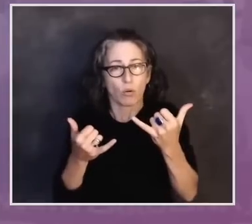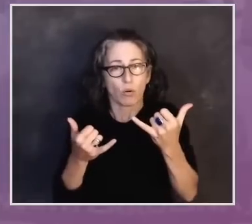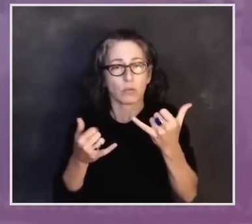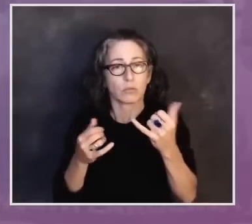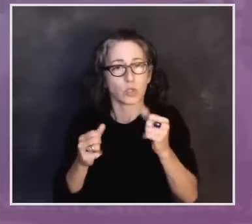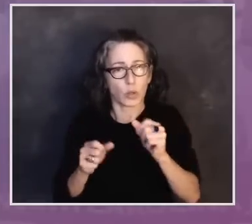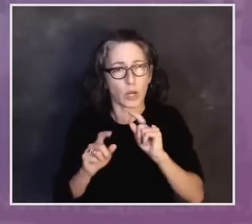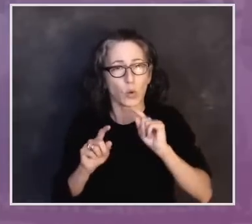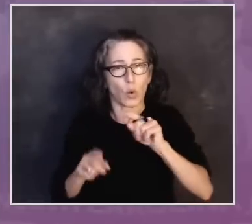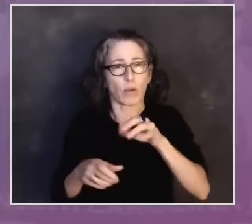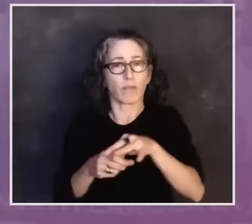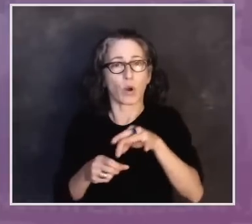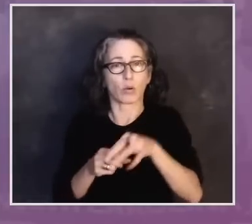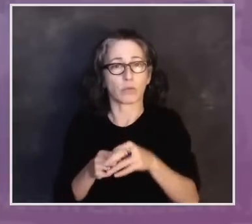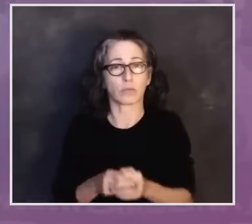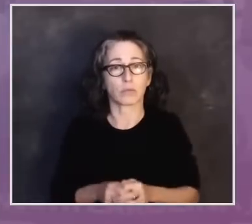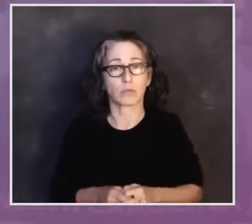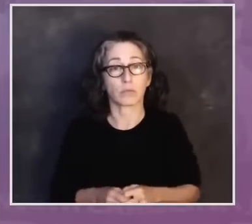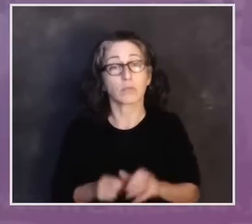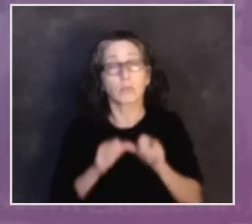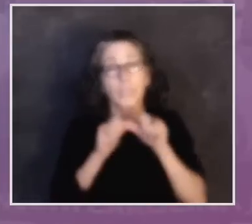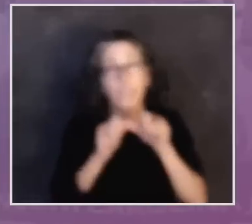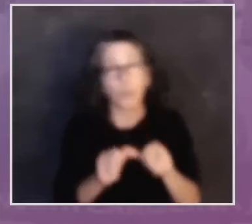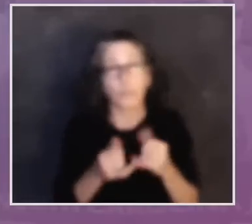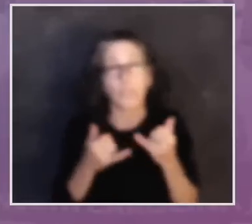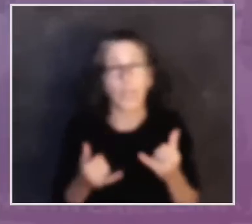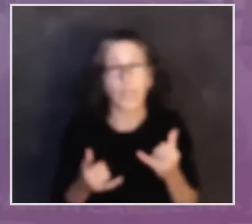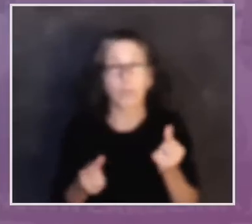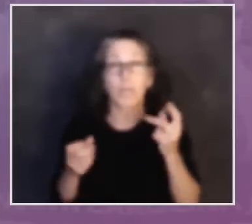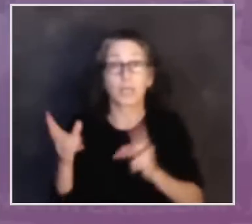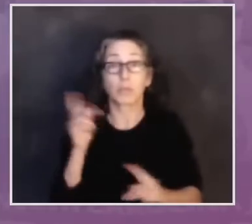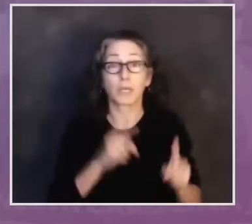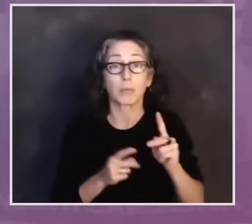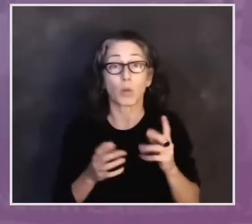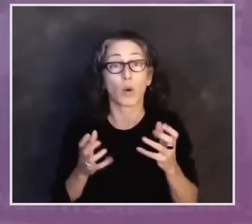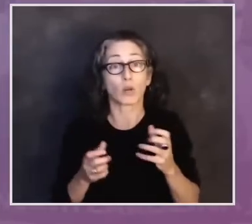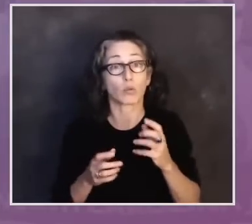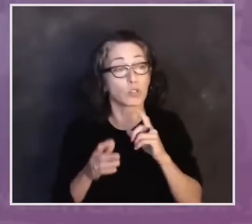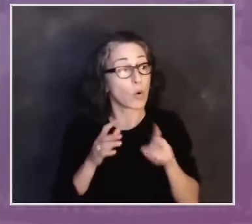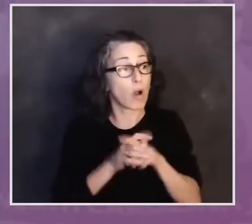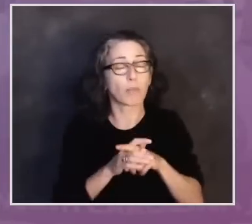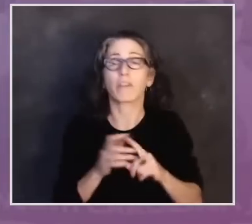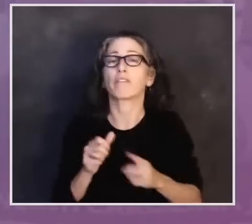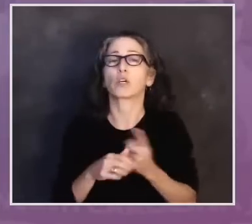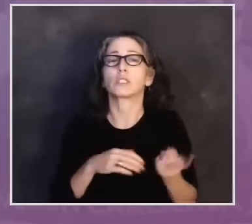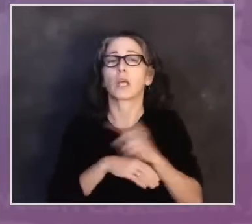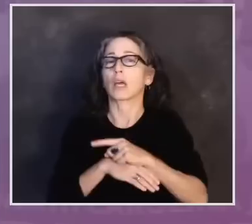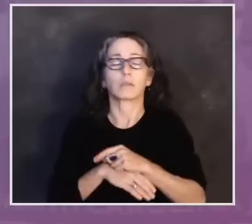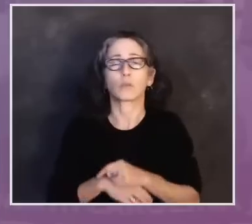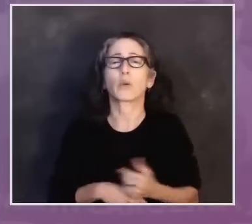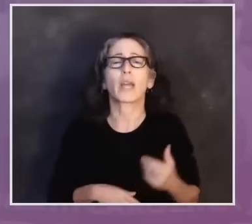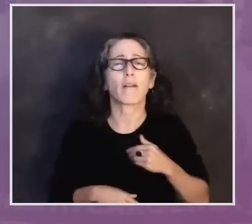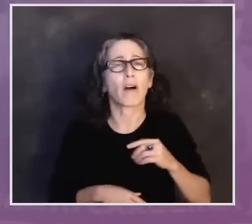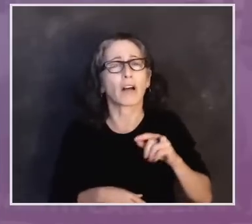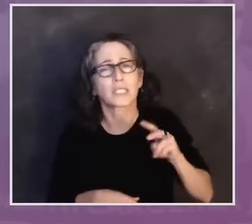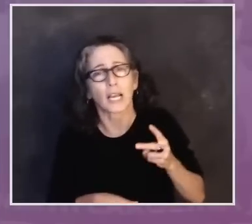STILL OPEN, FOR YOU TO COME OUT AND VOTE. AND LET'S CONTINUE, NOT JUST TODAY, YOU KNOW, A LOT OF